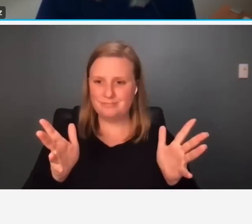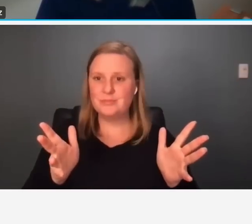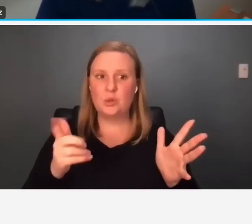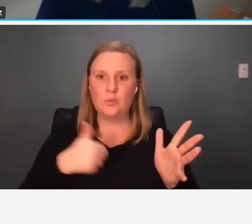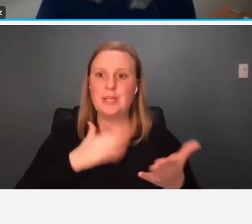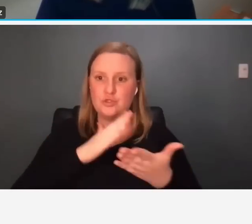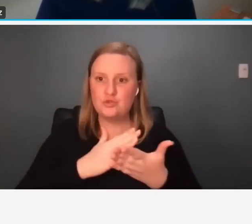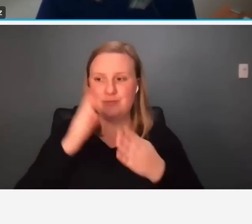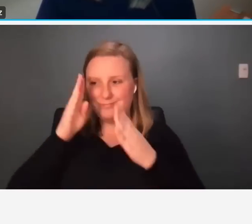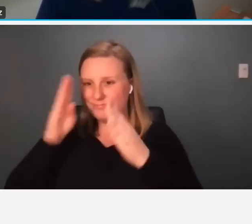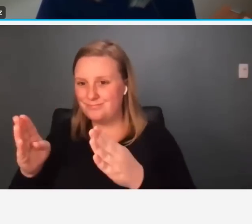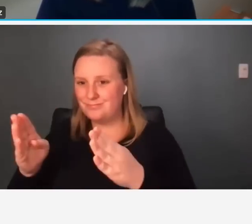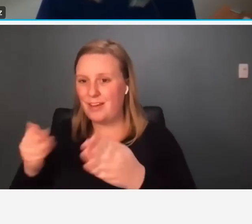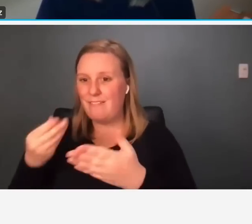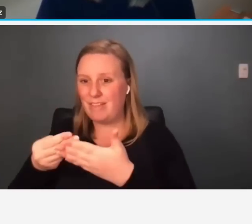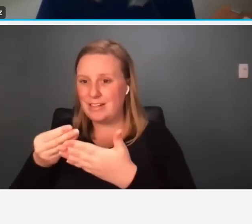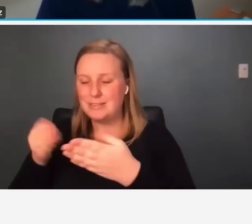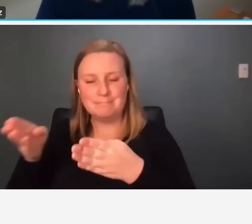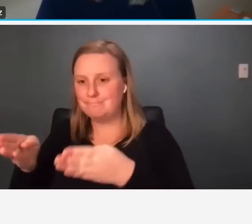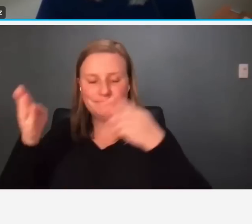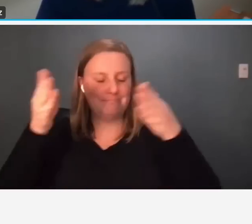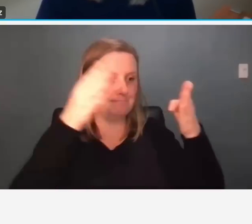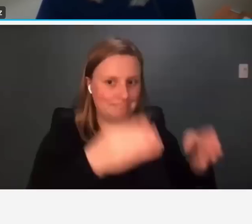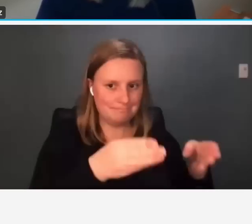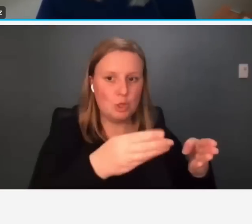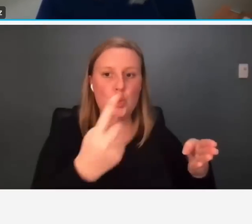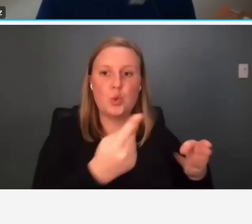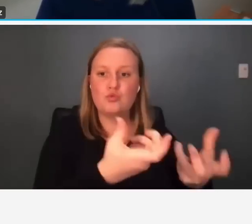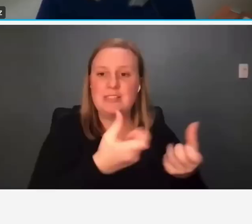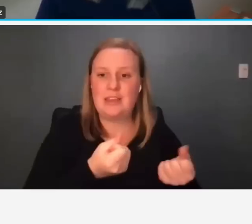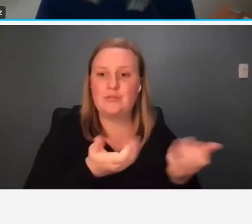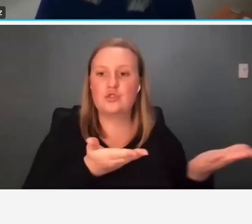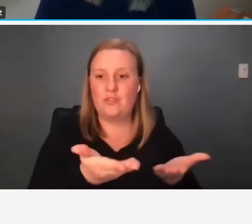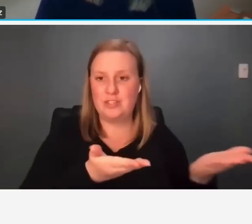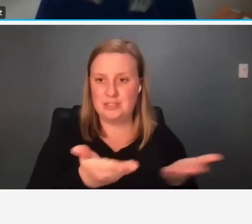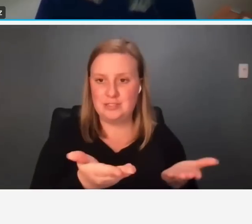system away from funding providers to instead focus on the following things.